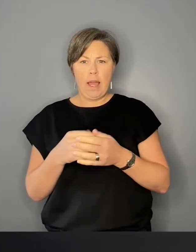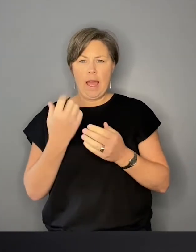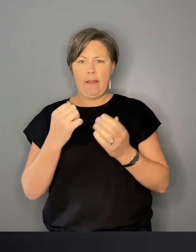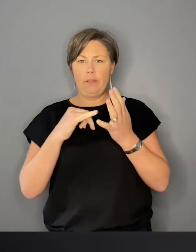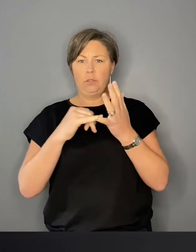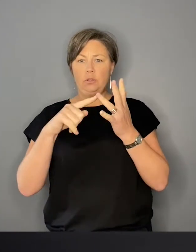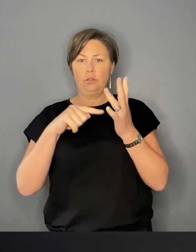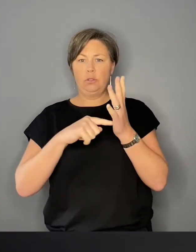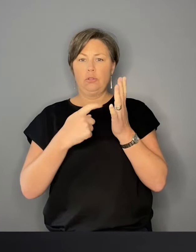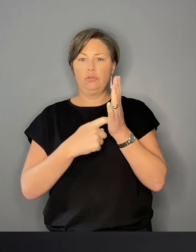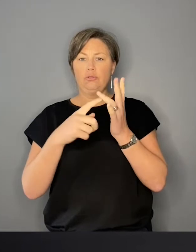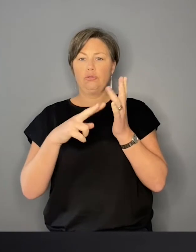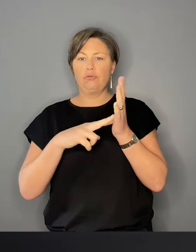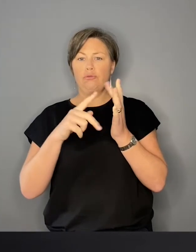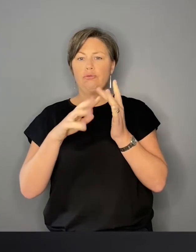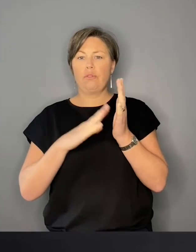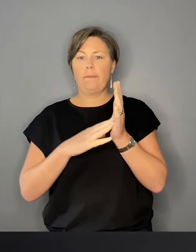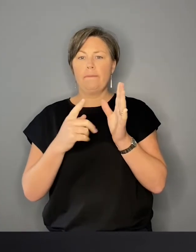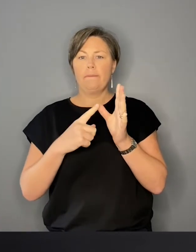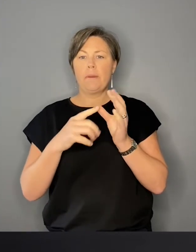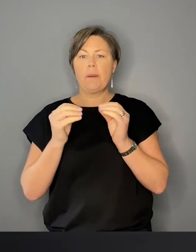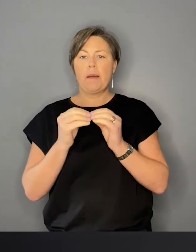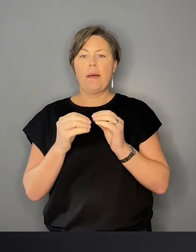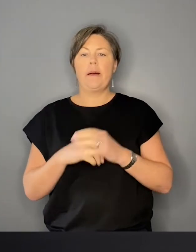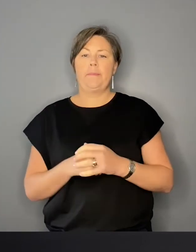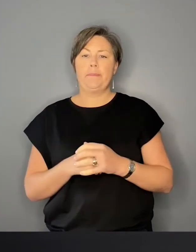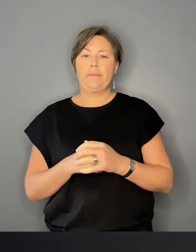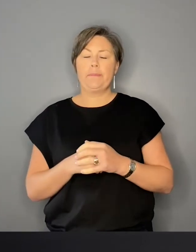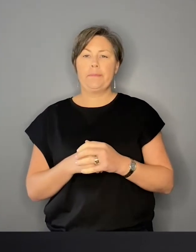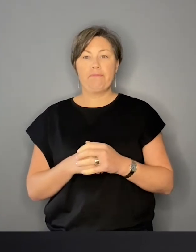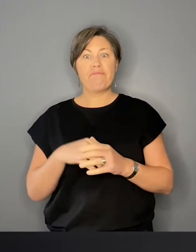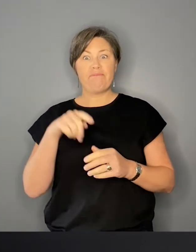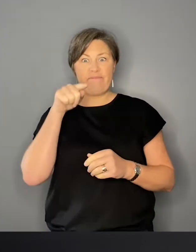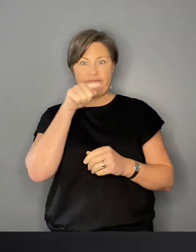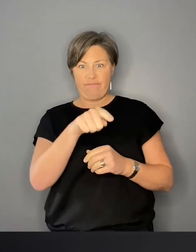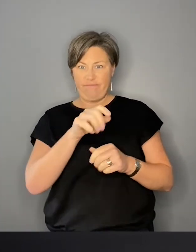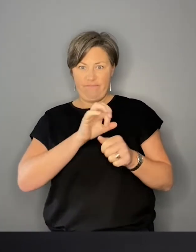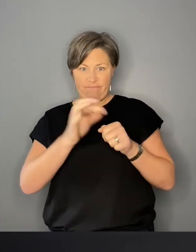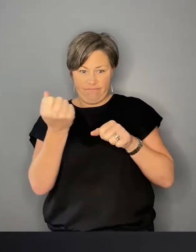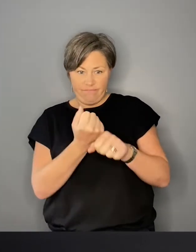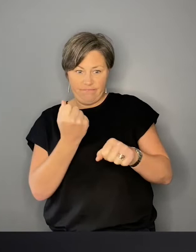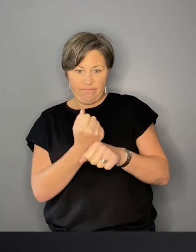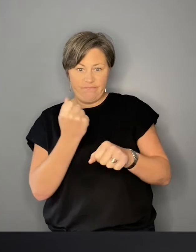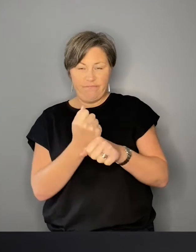Sotrovimab or Xevudy is one of such medications. It has been genetically engineered to bind to the spike protein